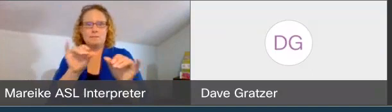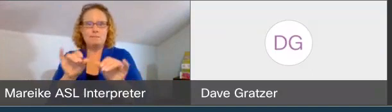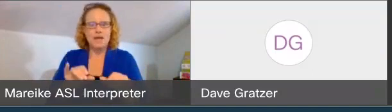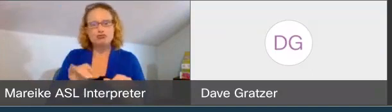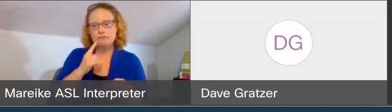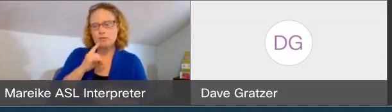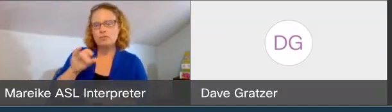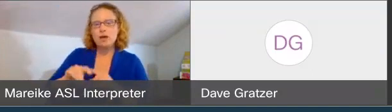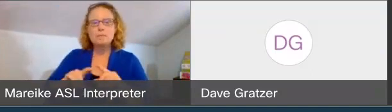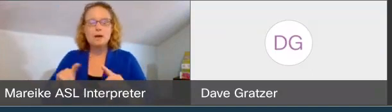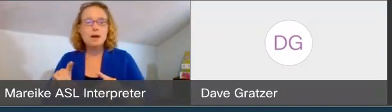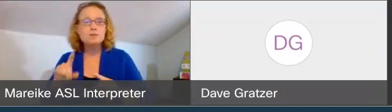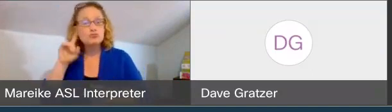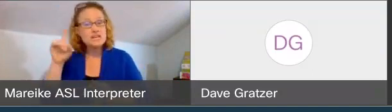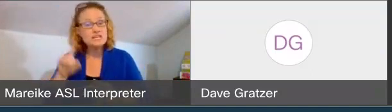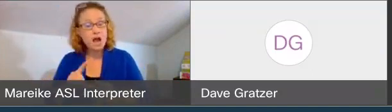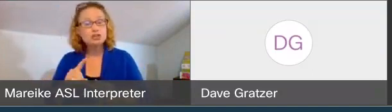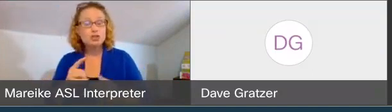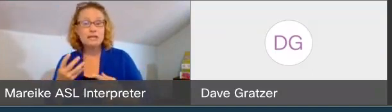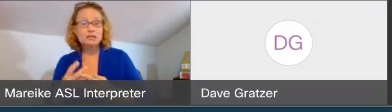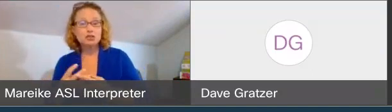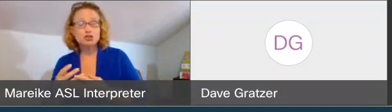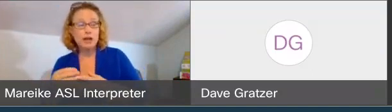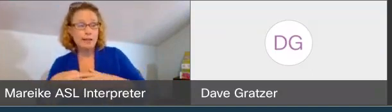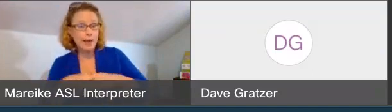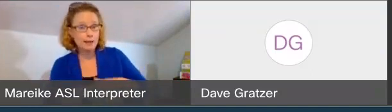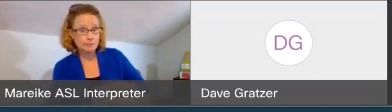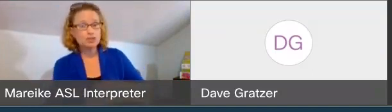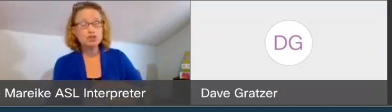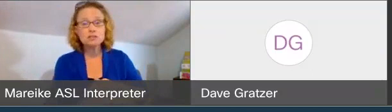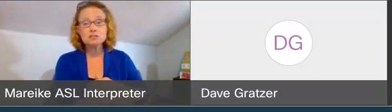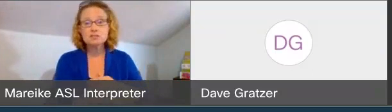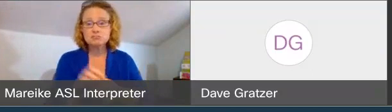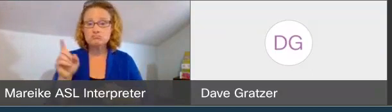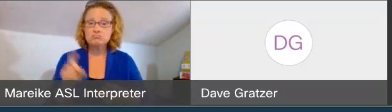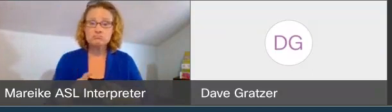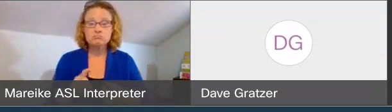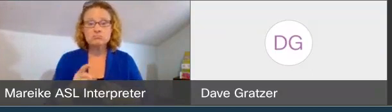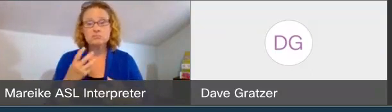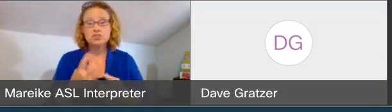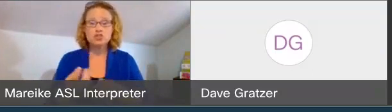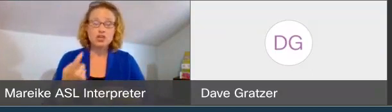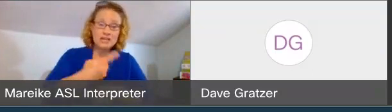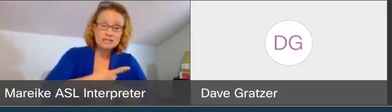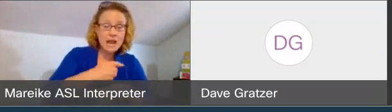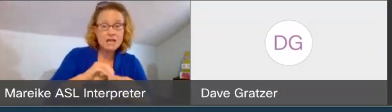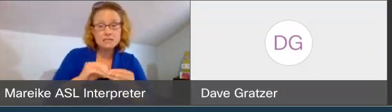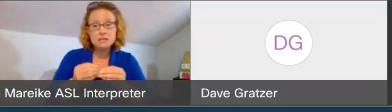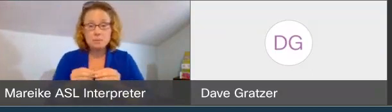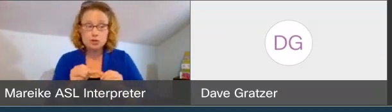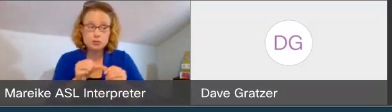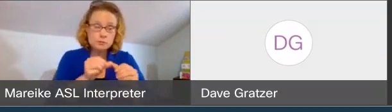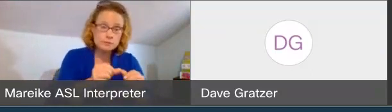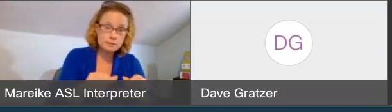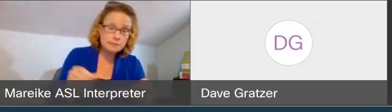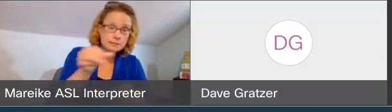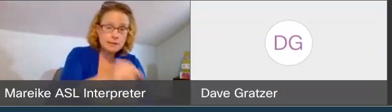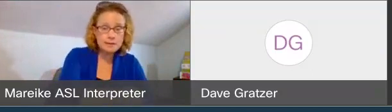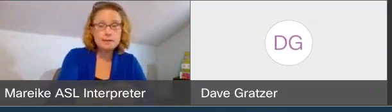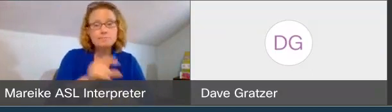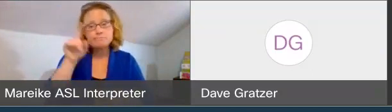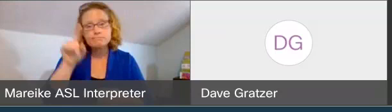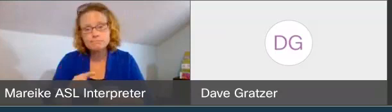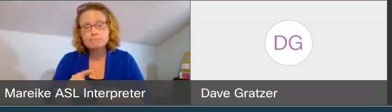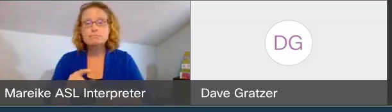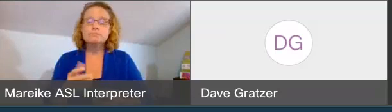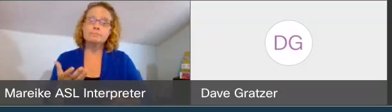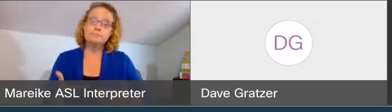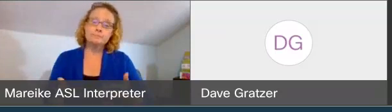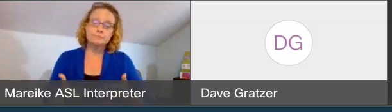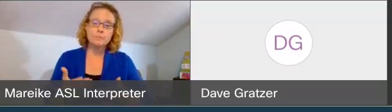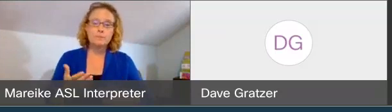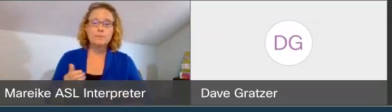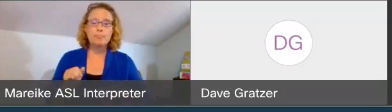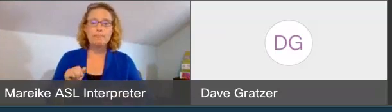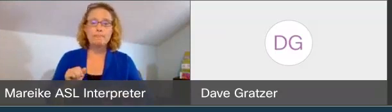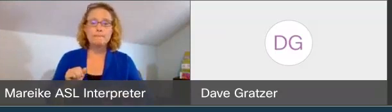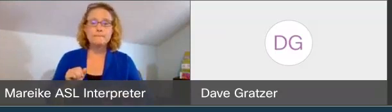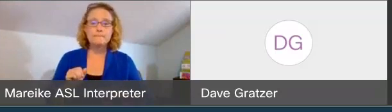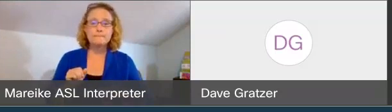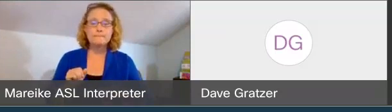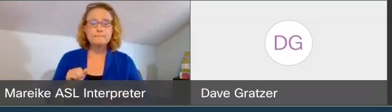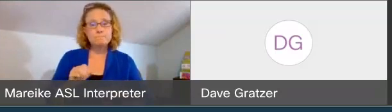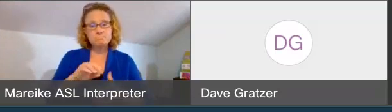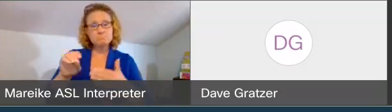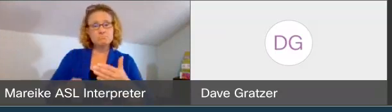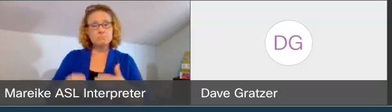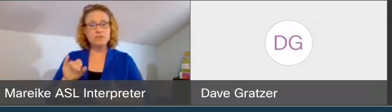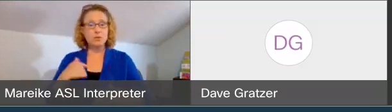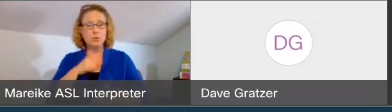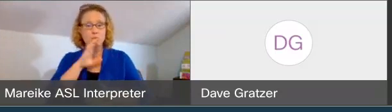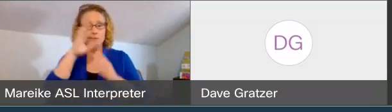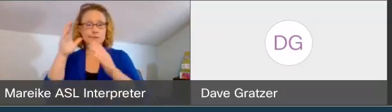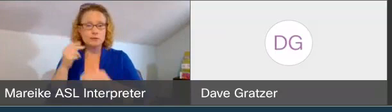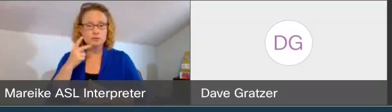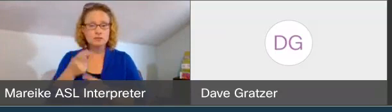in jail admissions jail days would be probably outcomes that we would expect from FACT . But